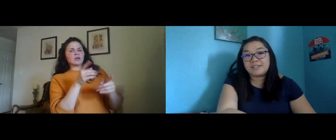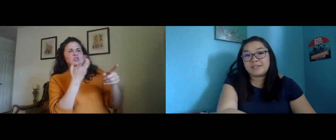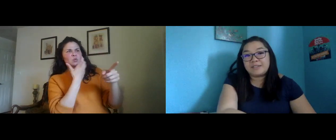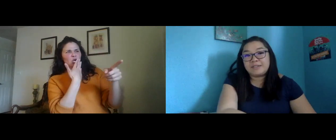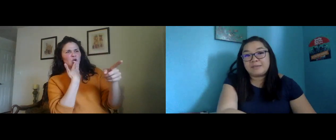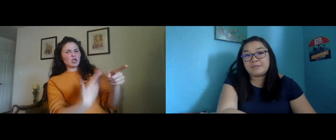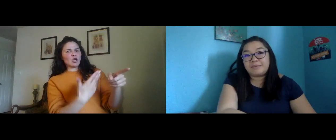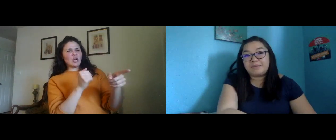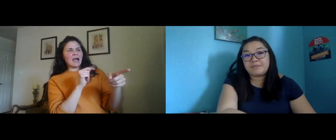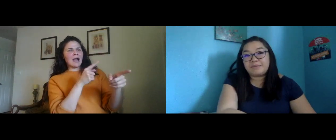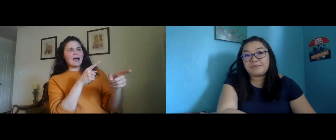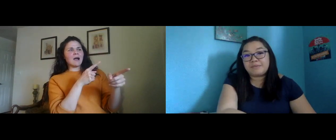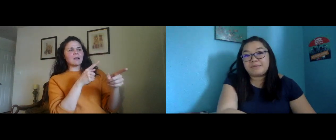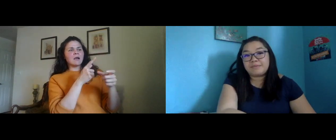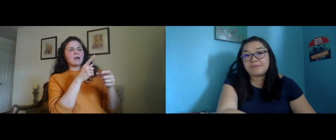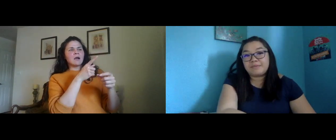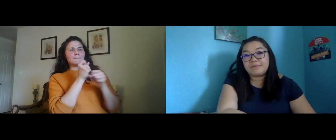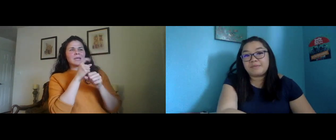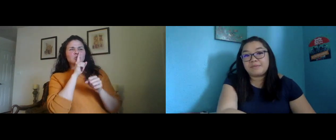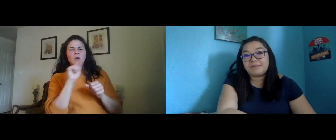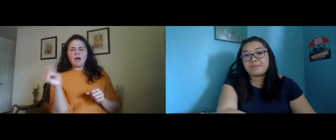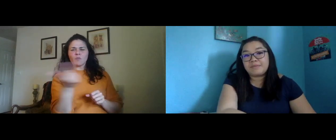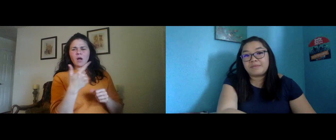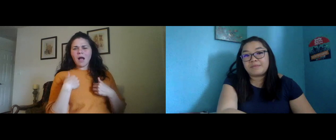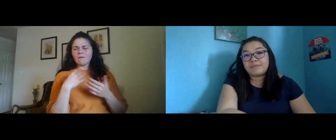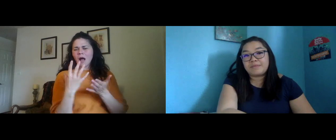I might see a director who is good at soliciting comments from everyone in the room.